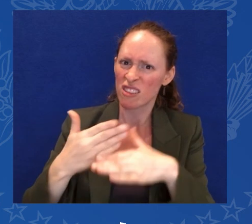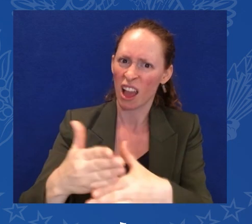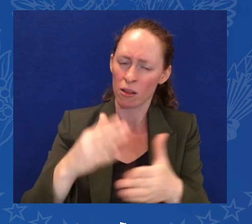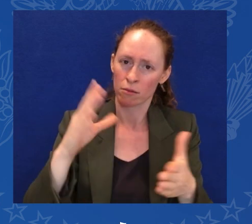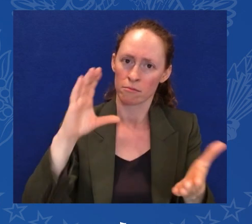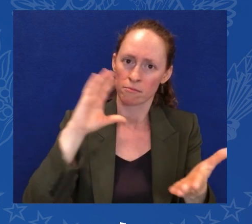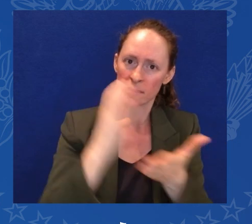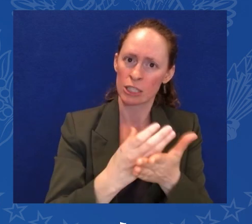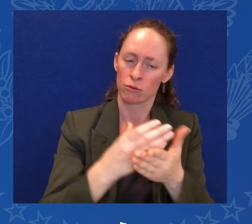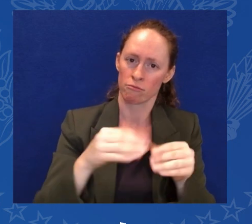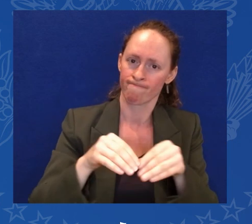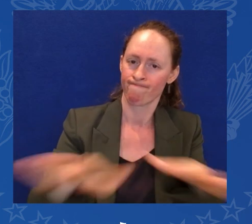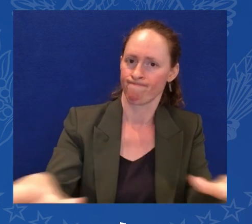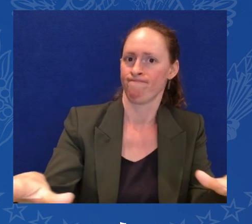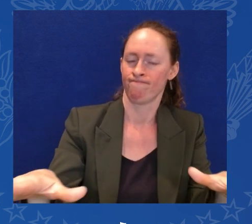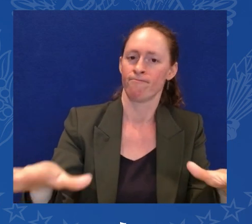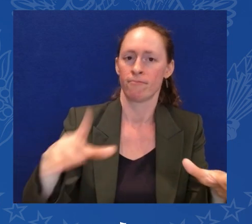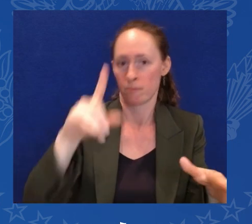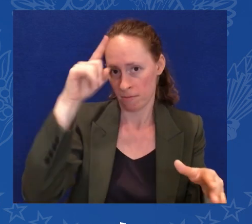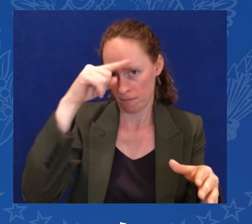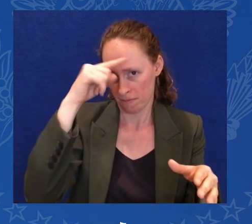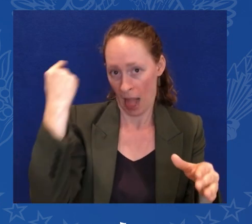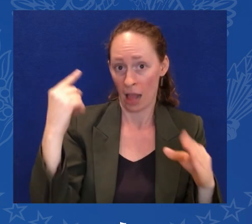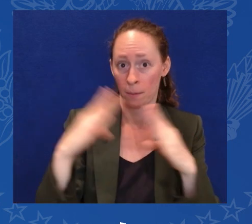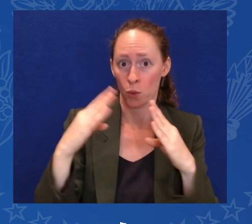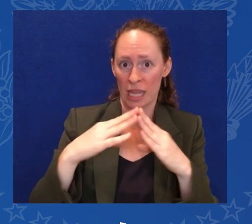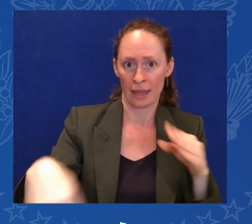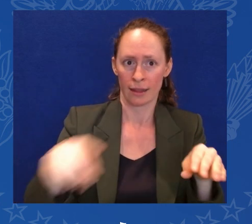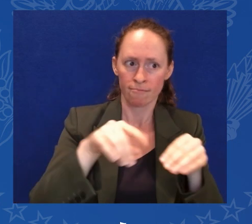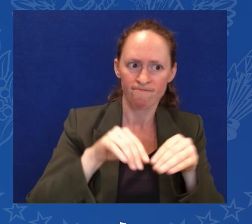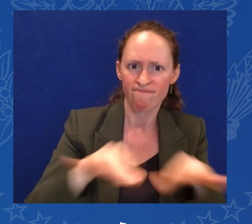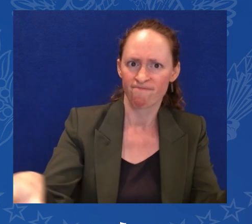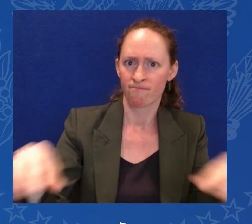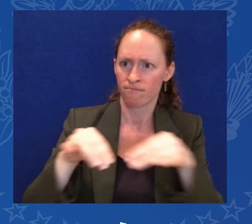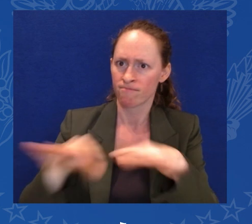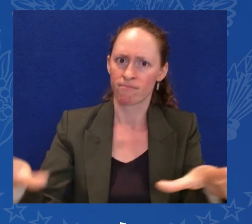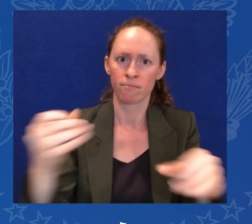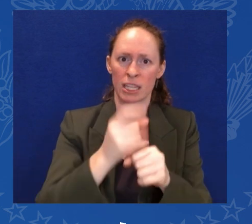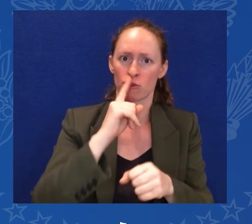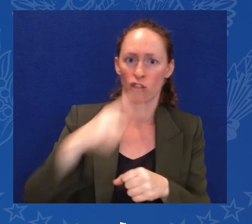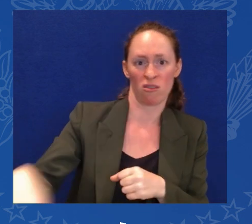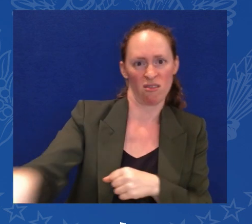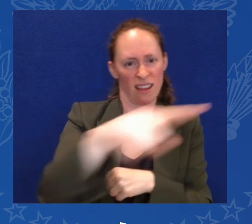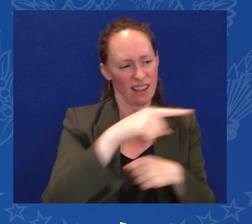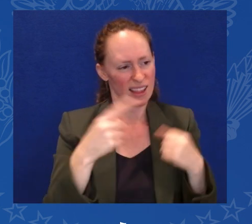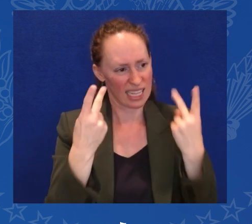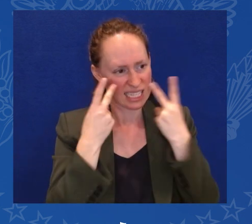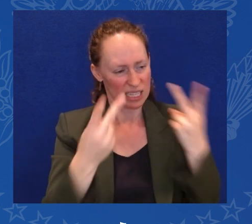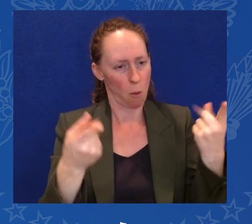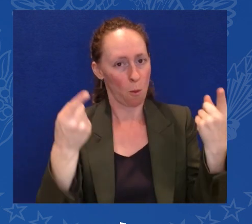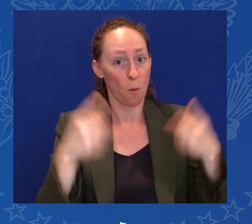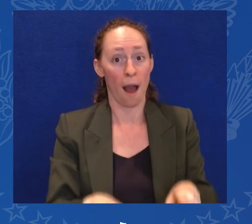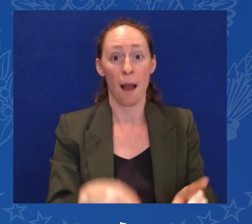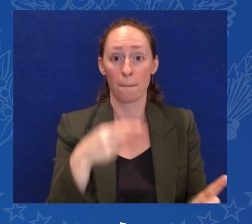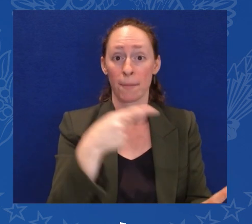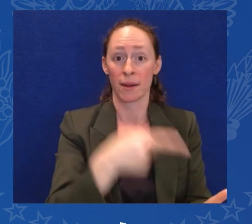saw what they saw. Ida B. Wells once said, quote, "The way to right wrongs